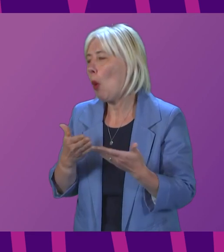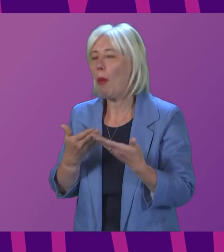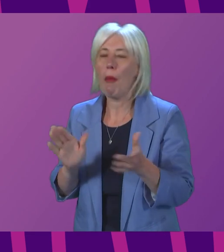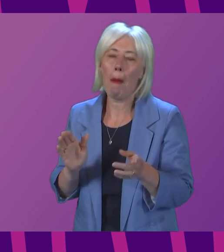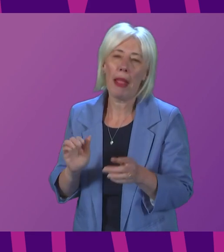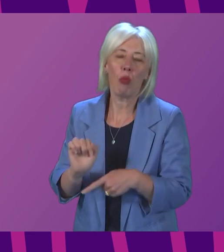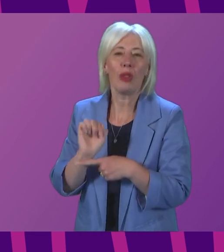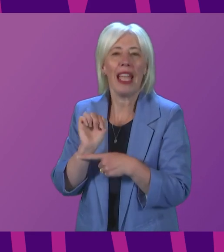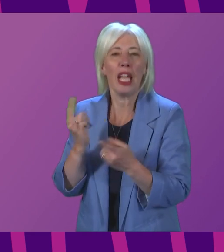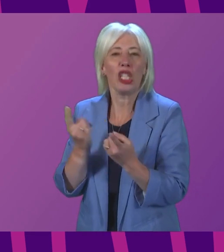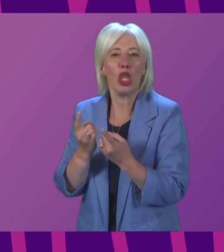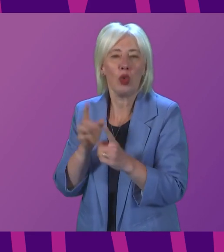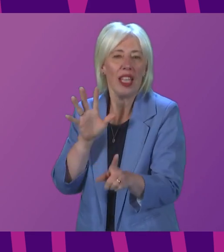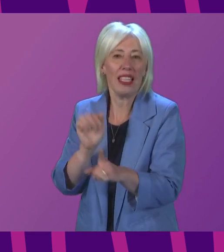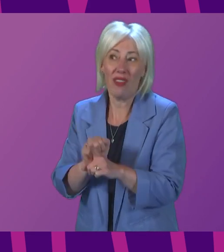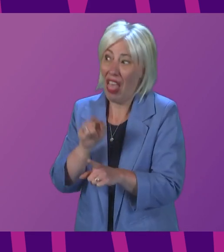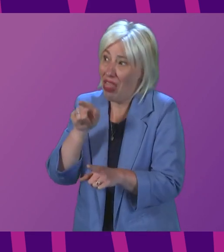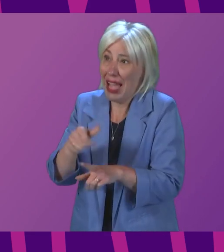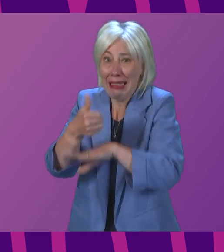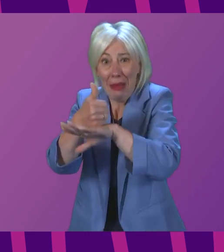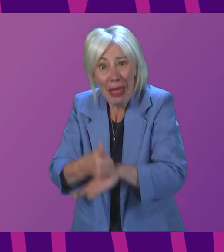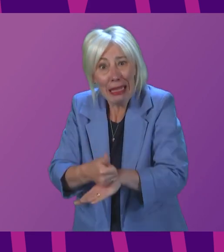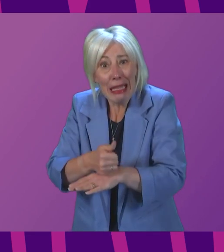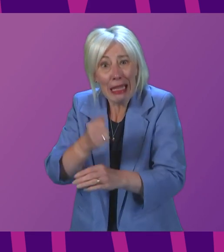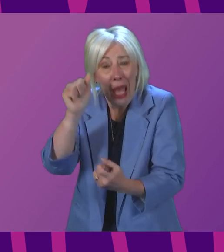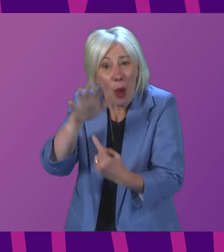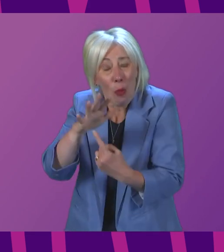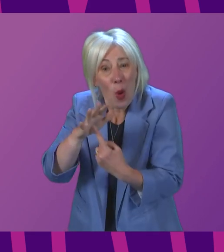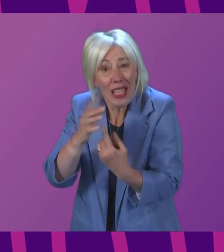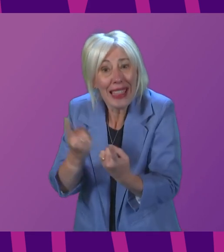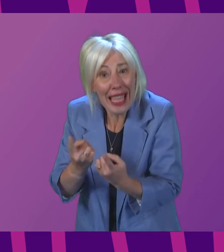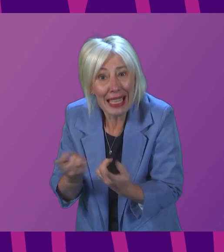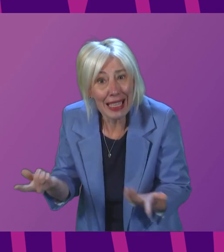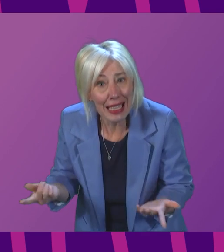were identified, that is the fundamentally important matter to address.